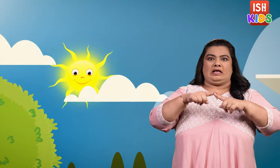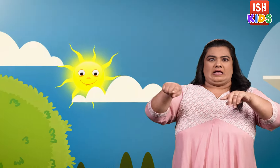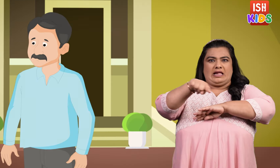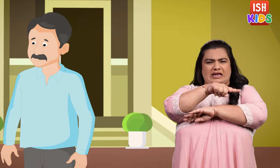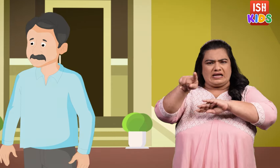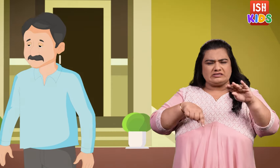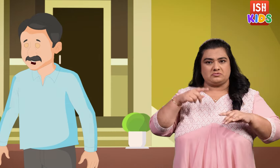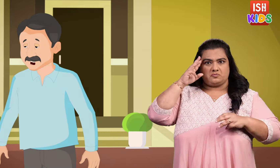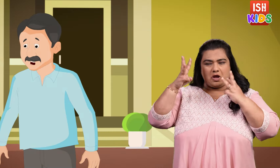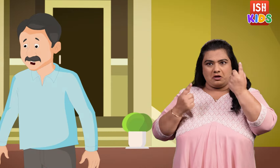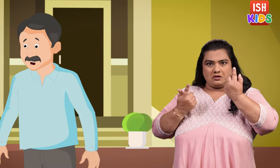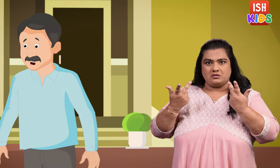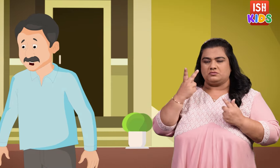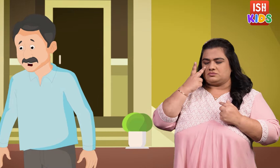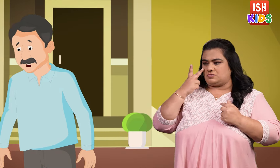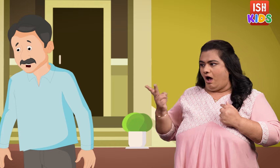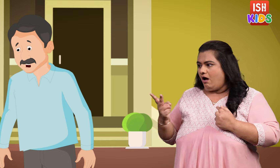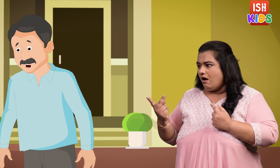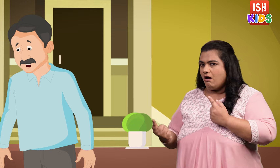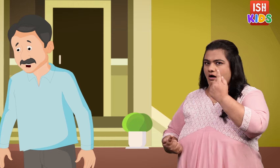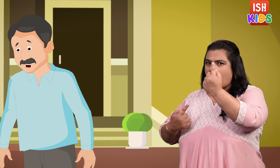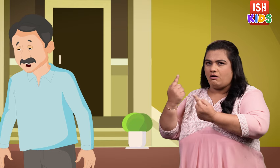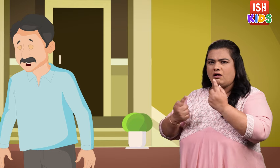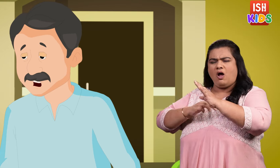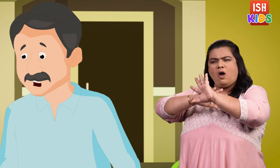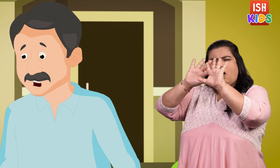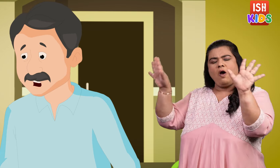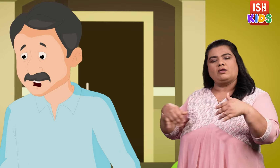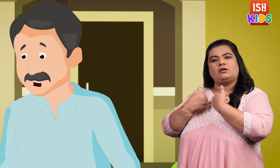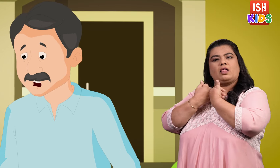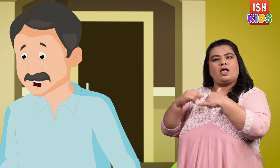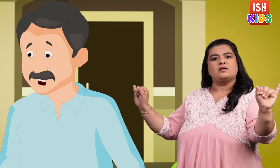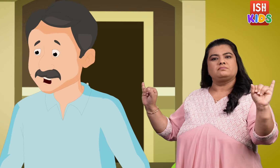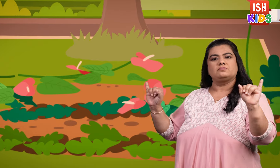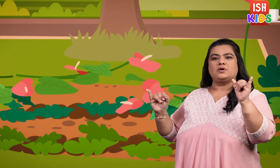The Engineer who was worried about his plants, was shocked to see all his plants damaged.